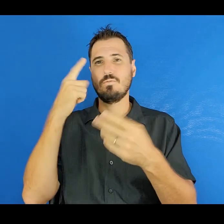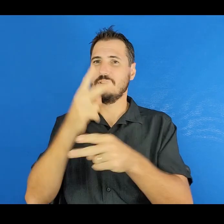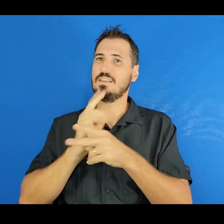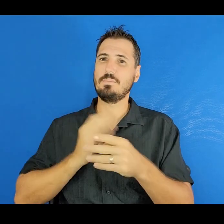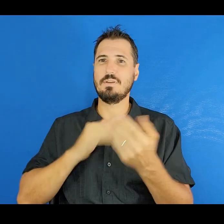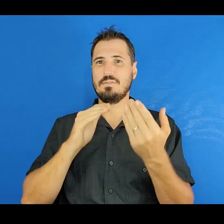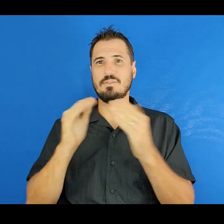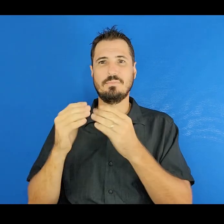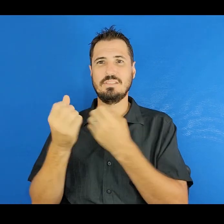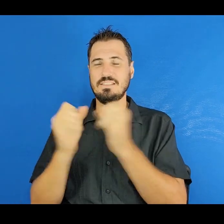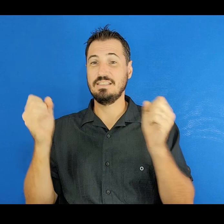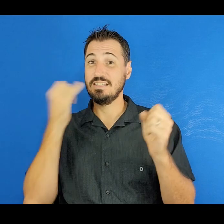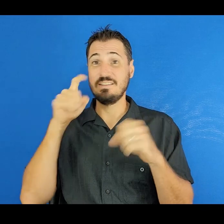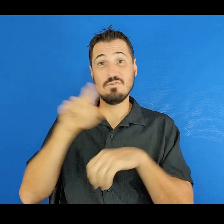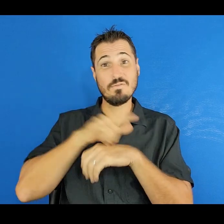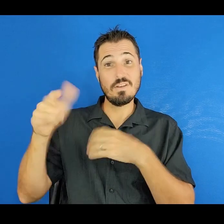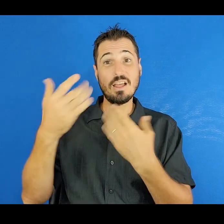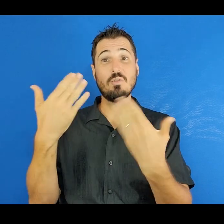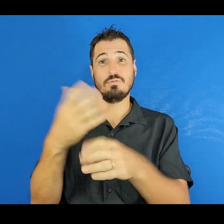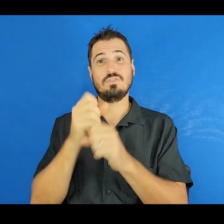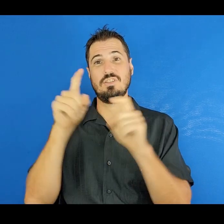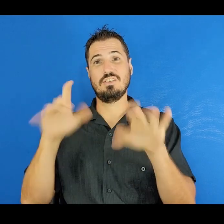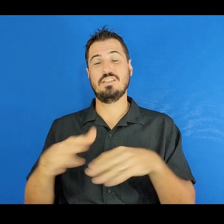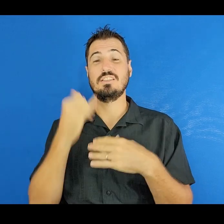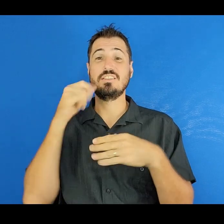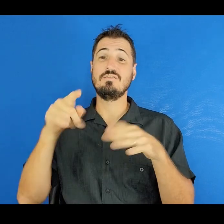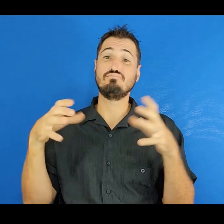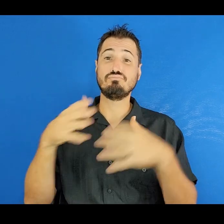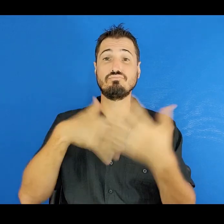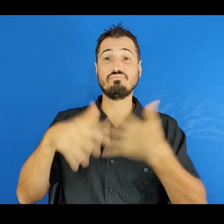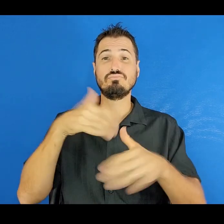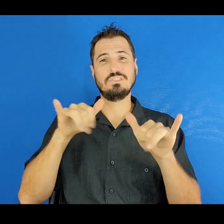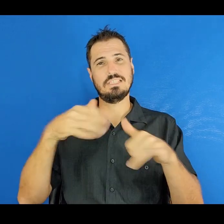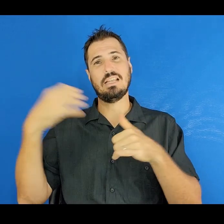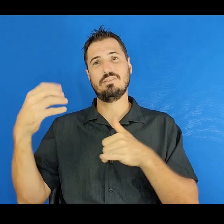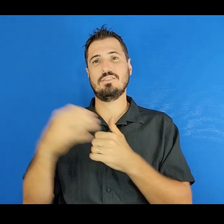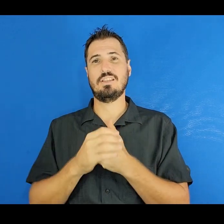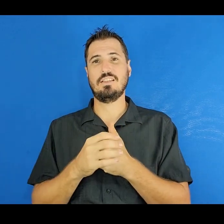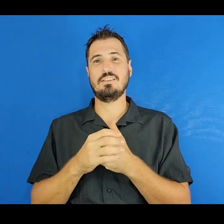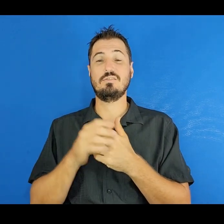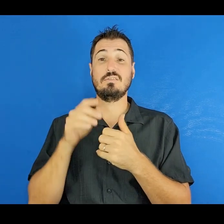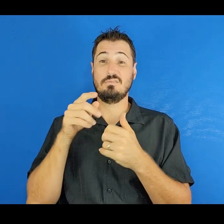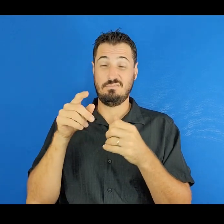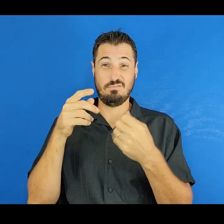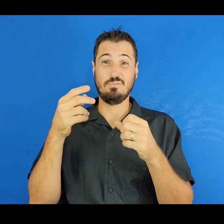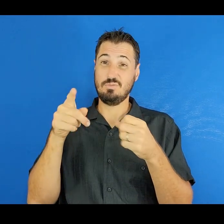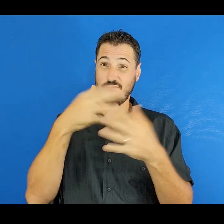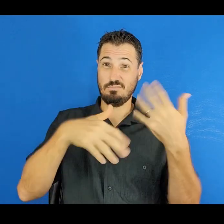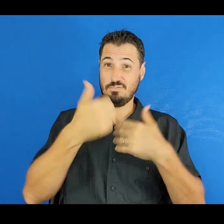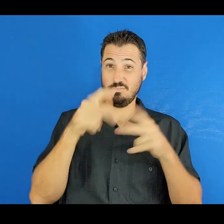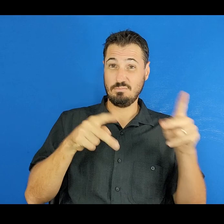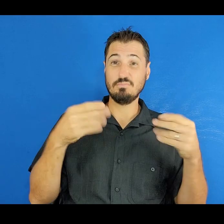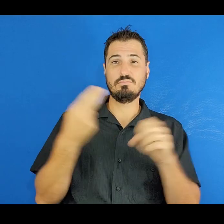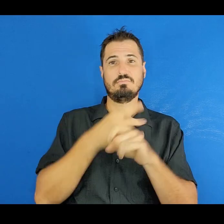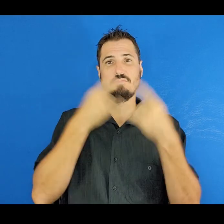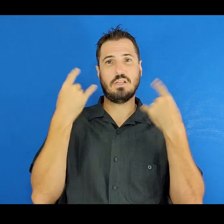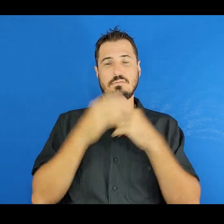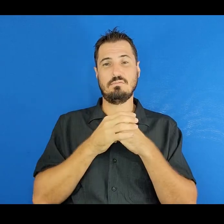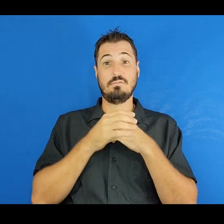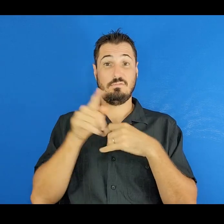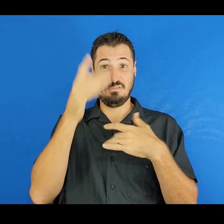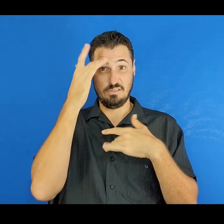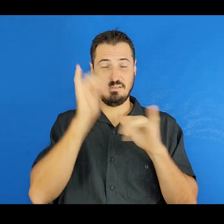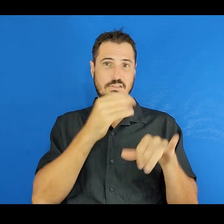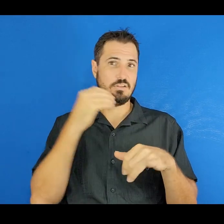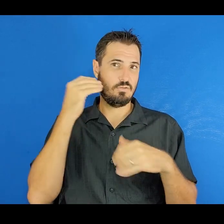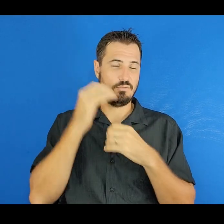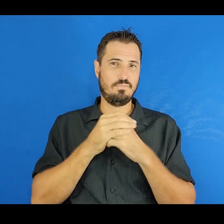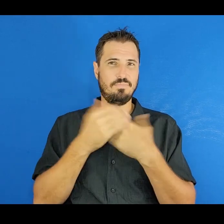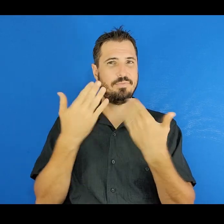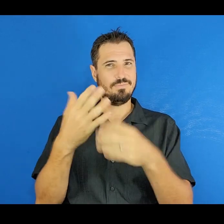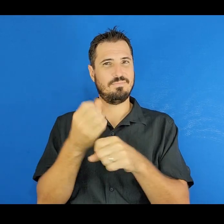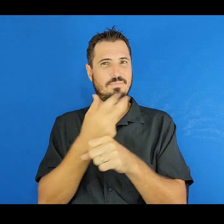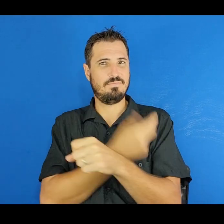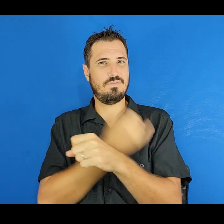If you travel, get tested. If you gather, stay outdoors. Wear a mask when around others. Stay home when sick. Get vaccinated if you can. Mahalo, Kauai!